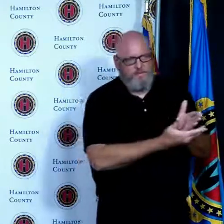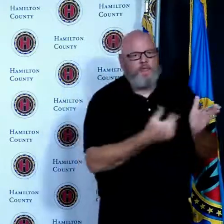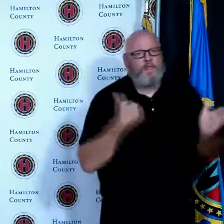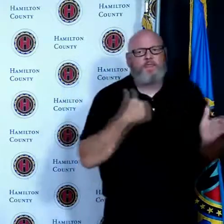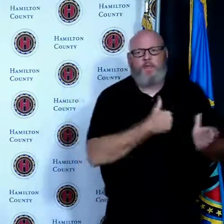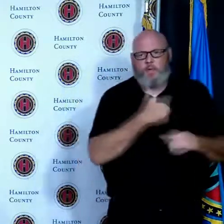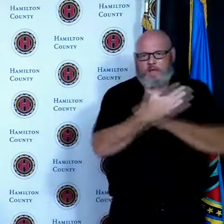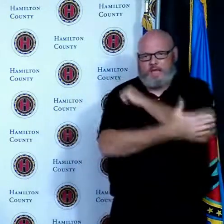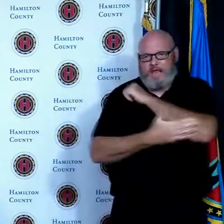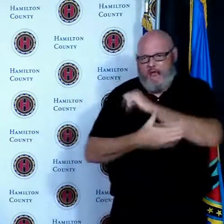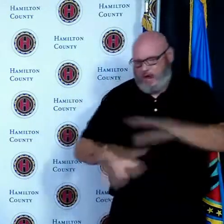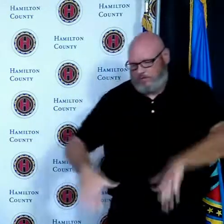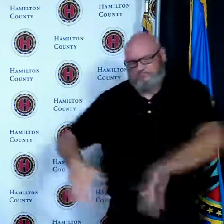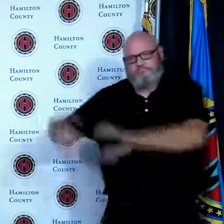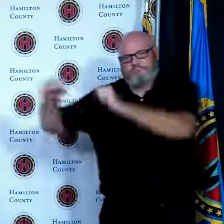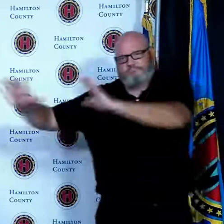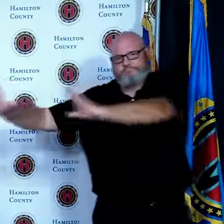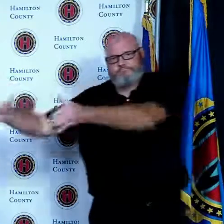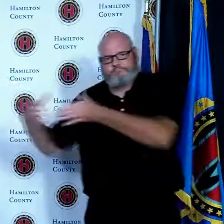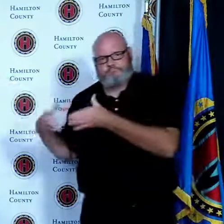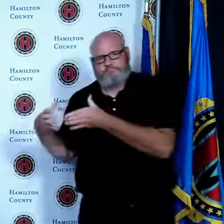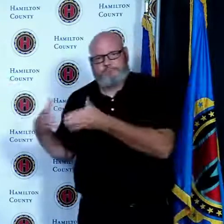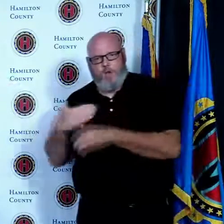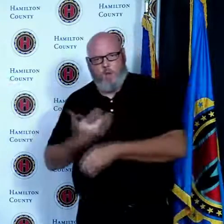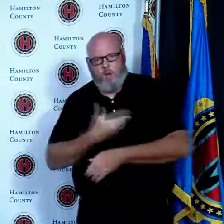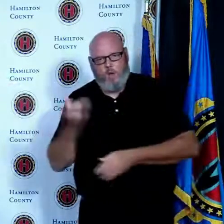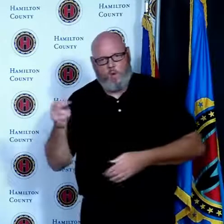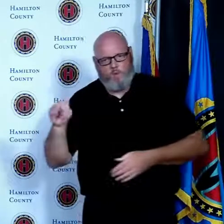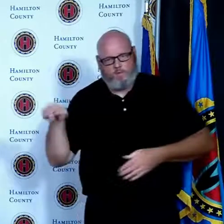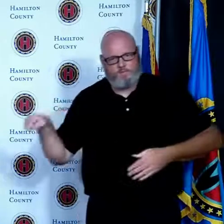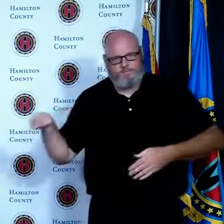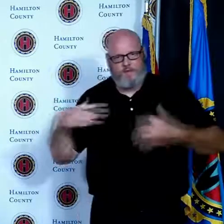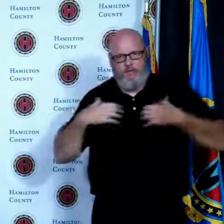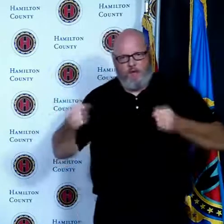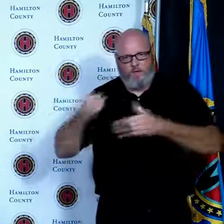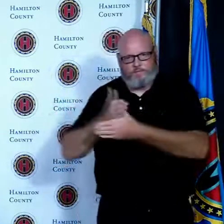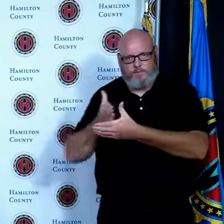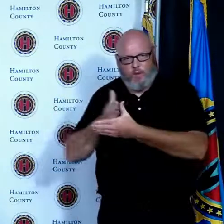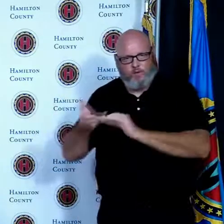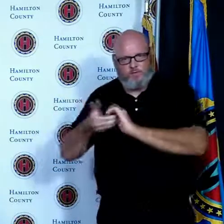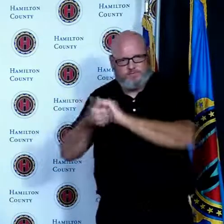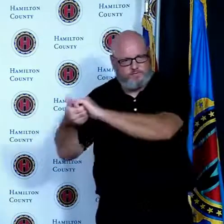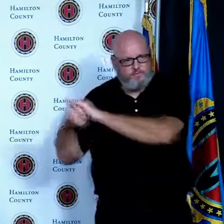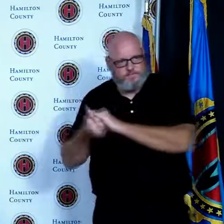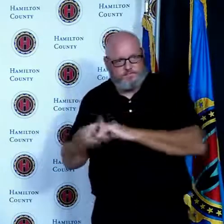but would you be I guess would there be if the National Guard ends up pop-up testing is this something that the county is